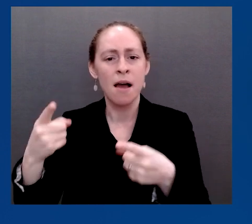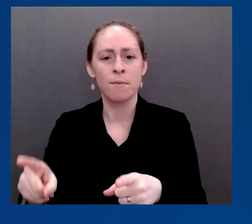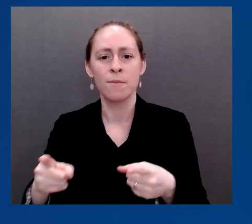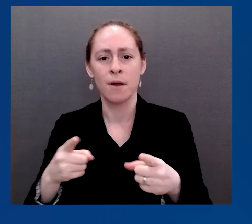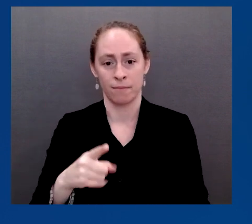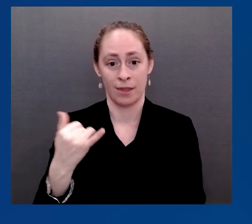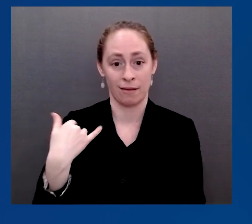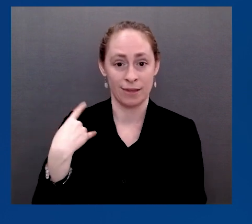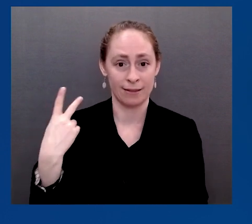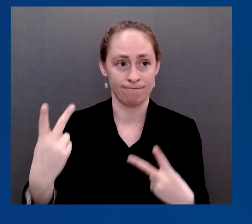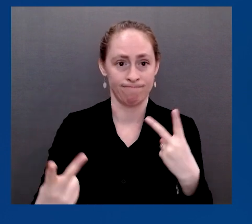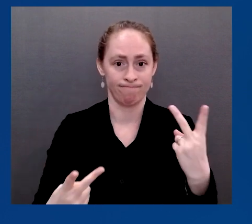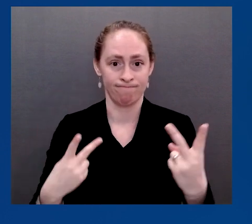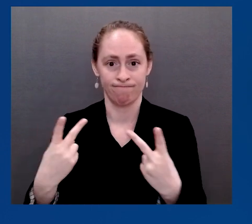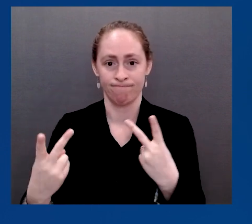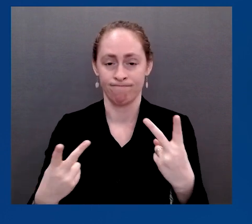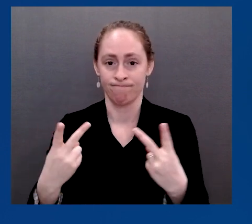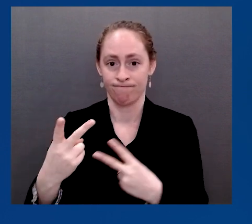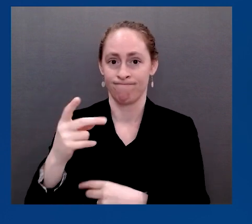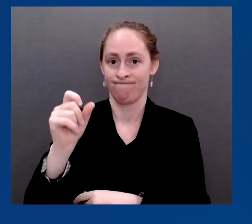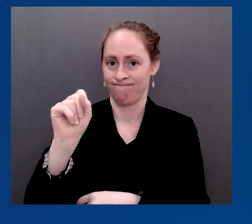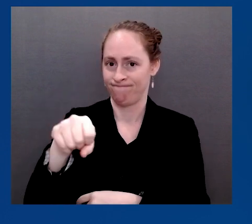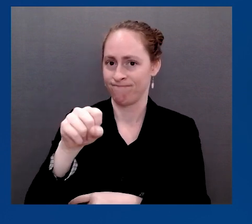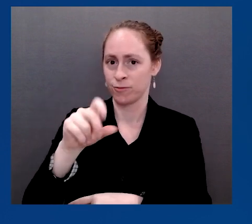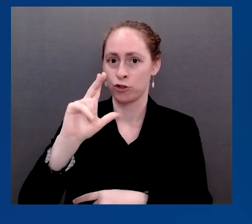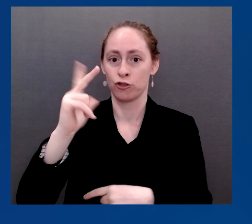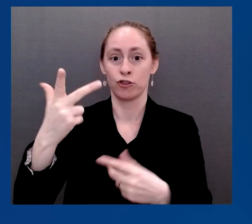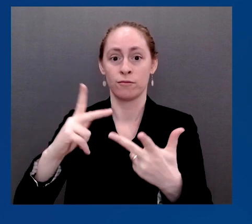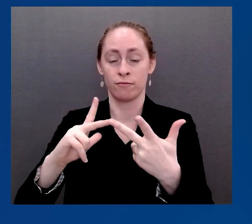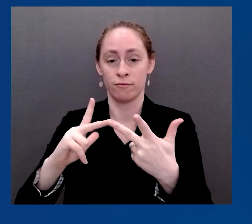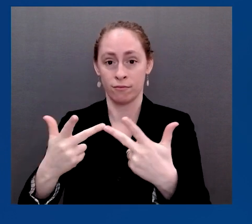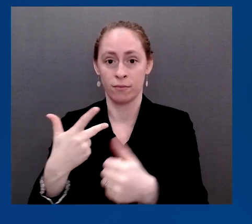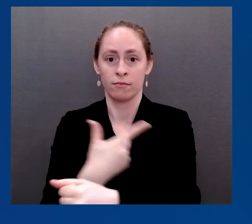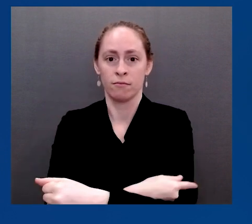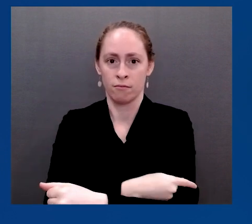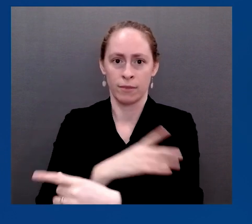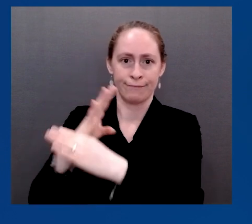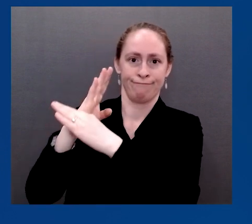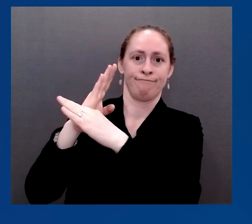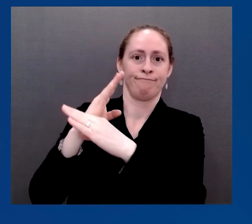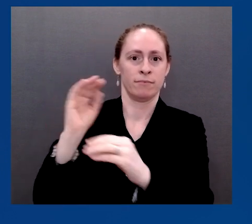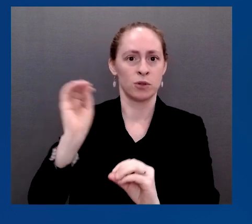So, here, we look at individuals less than six months after the second dose.